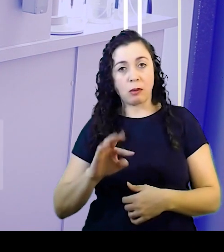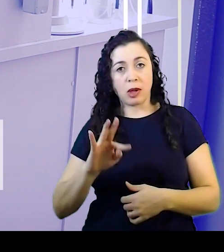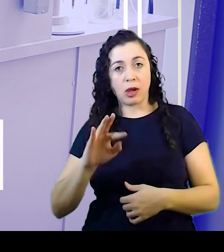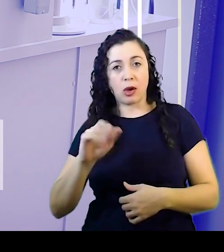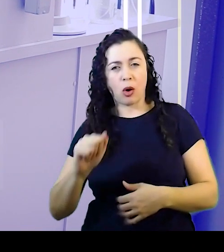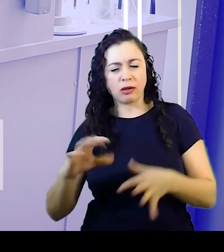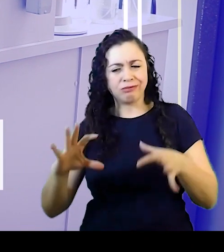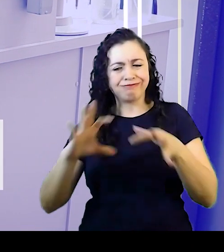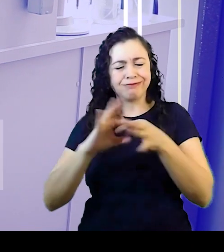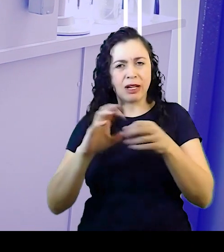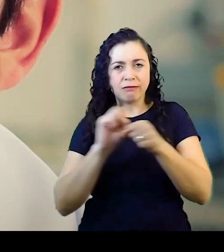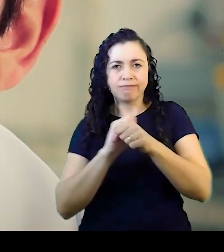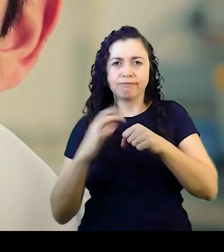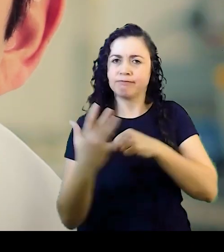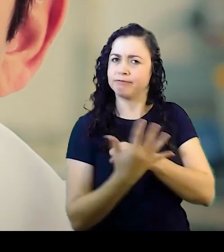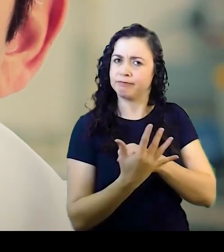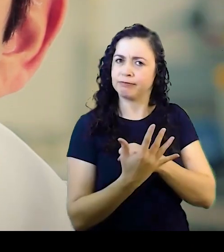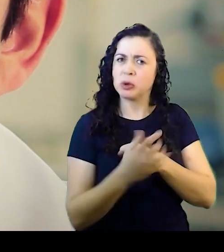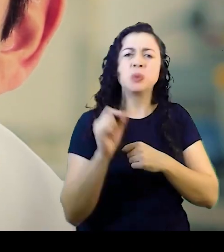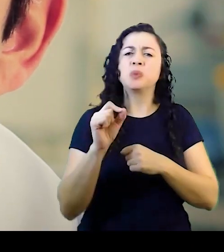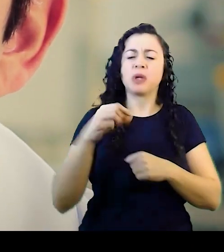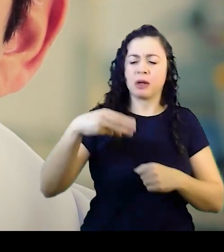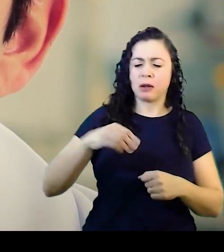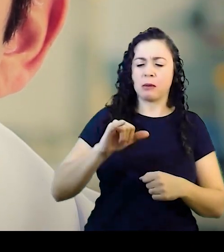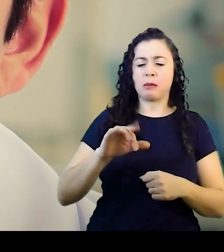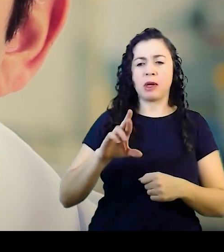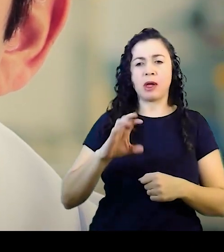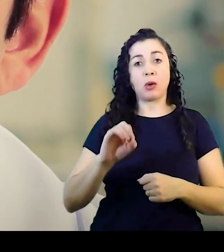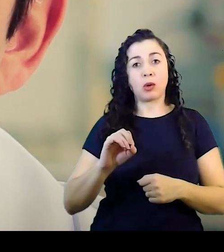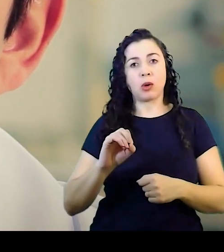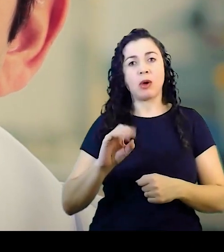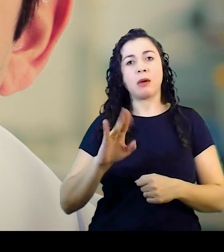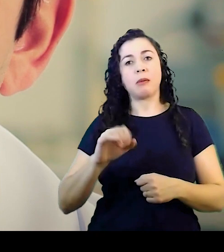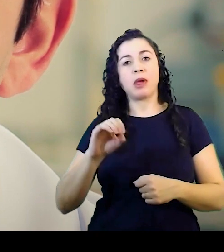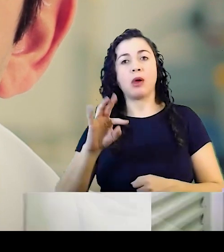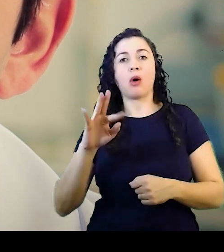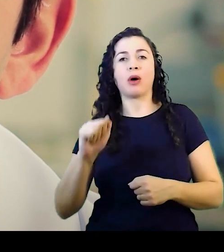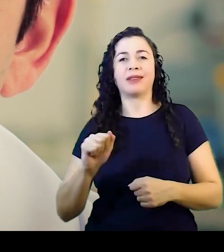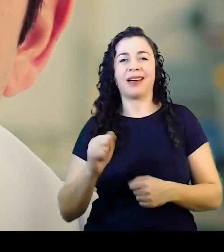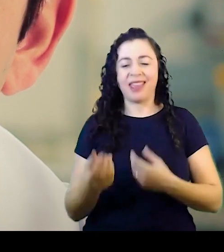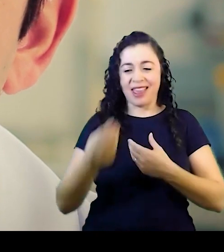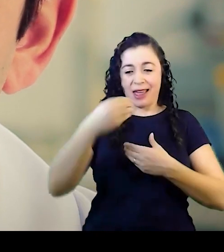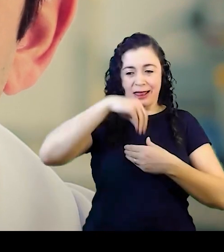So what is the microbiota? Microbiota is the set of microorganisms